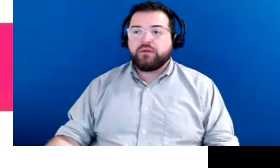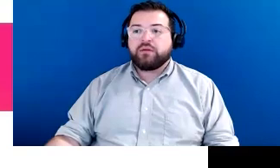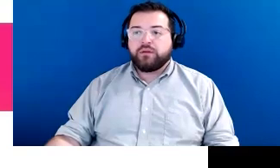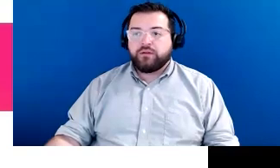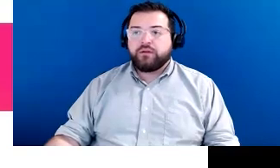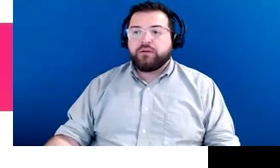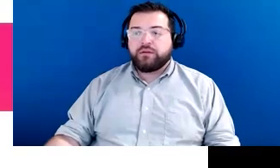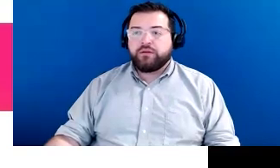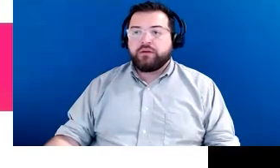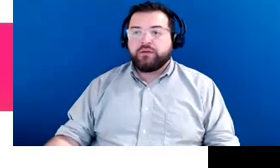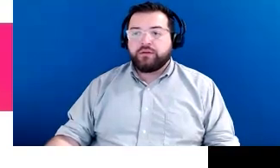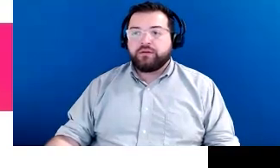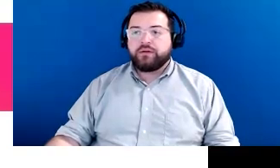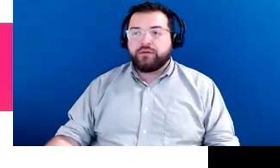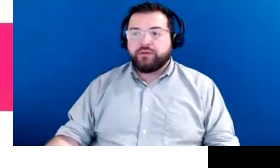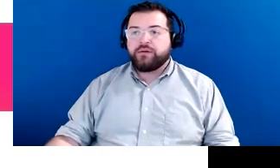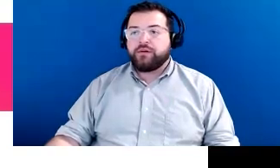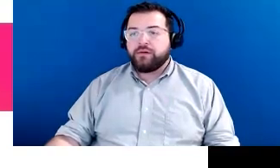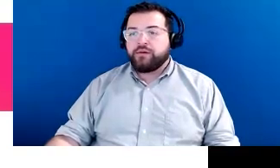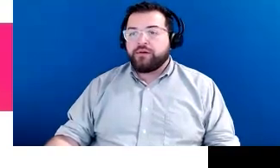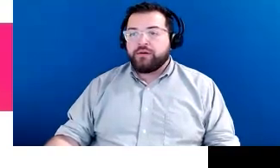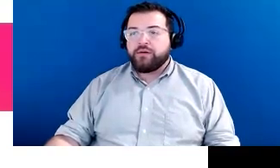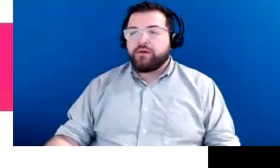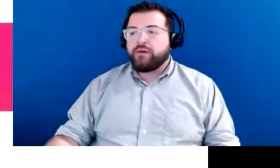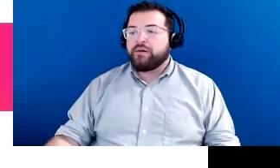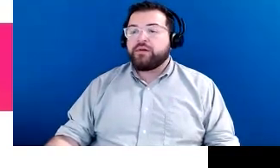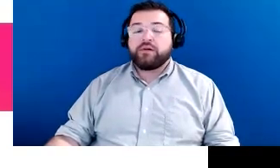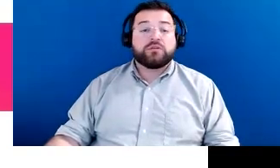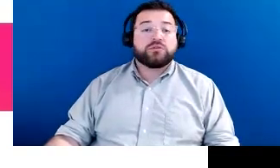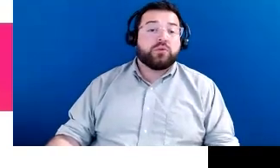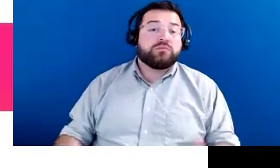So gathering student feedback throughout the duration of your course.